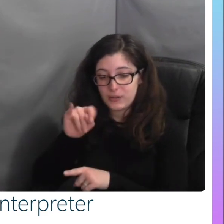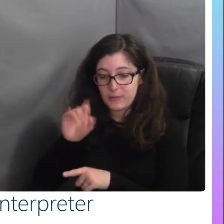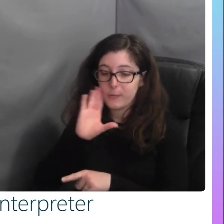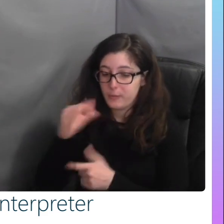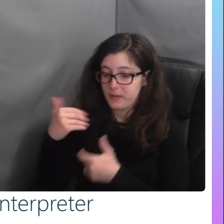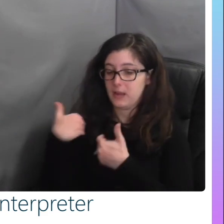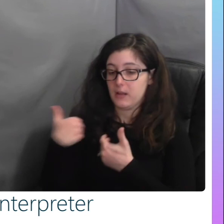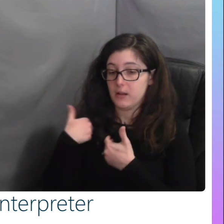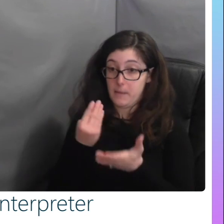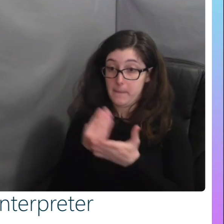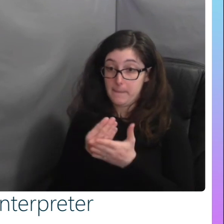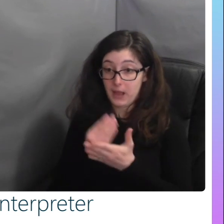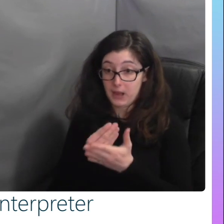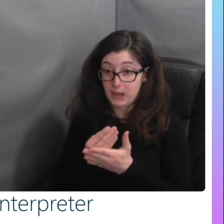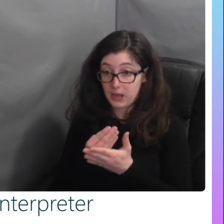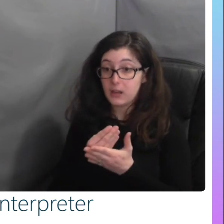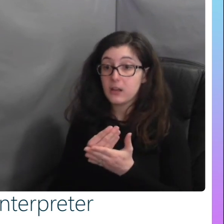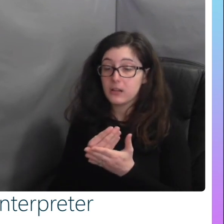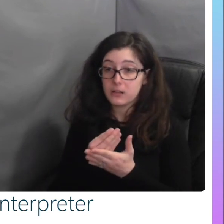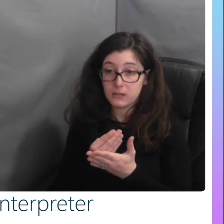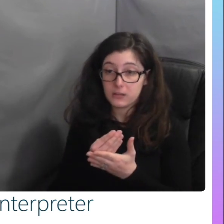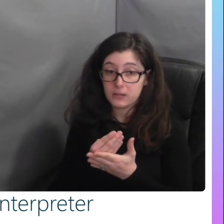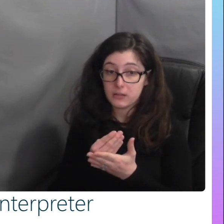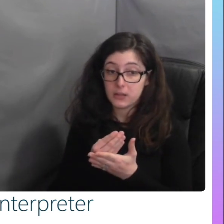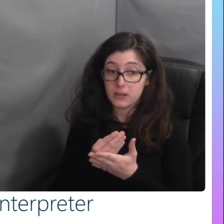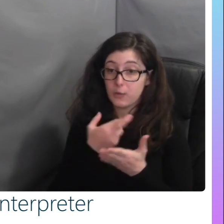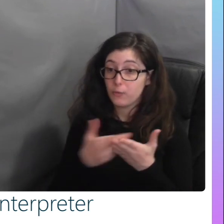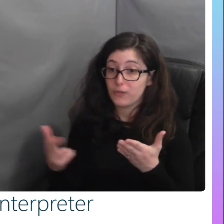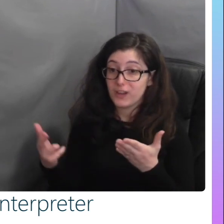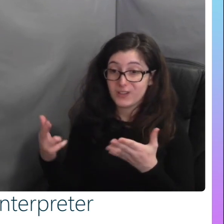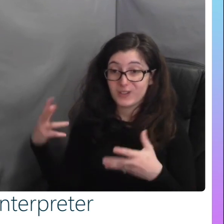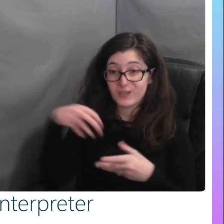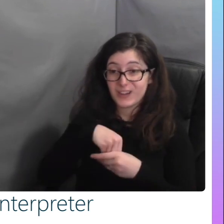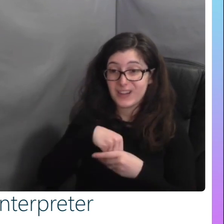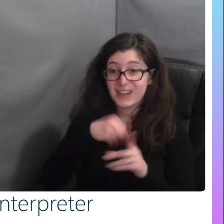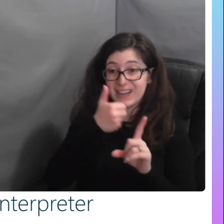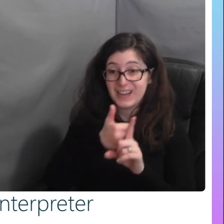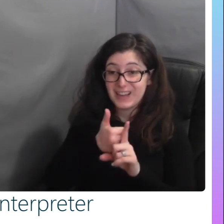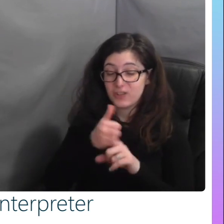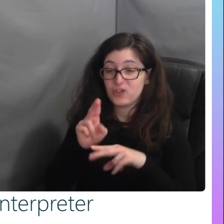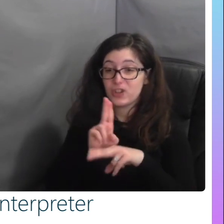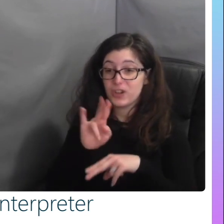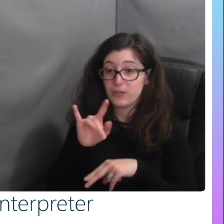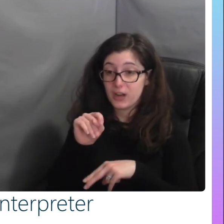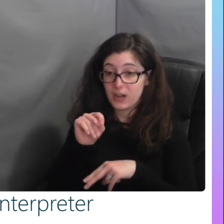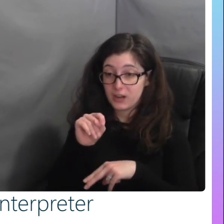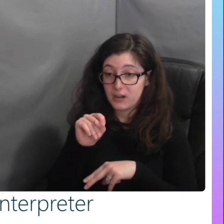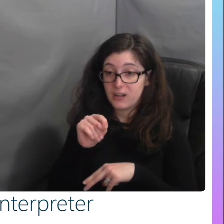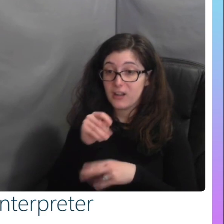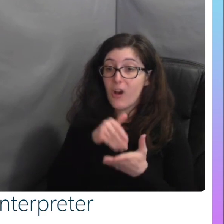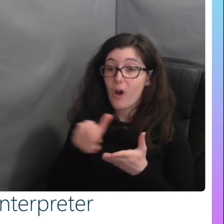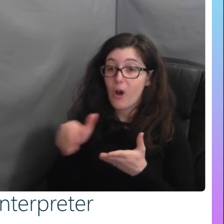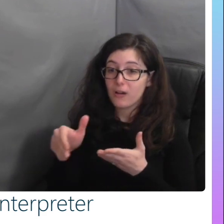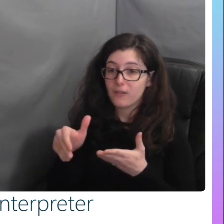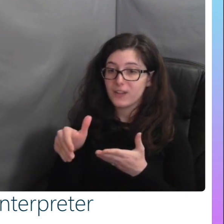you can either put the the resources in each business unit, but very often it's helpful to put that